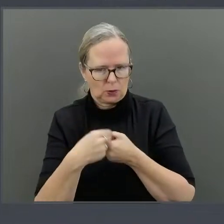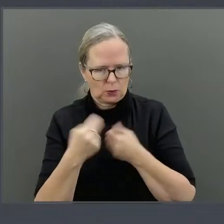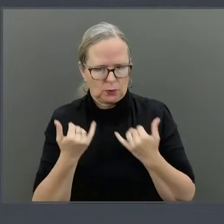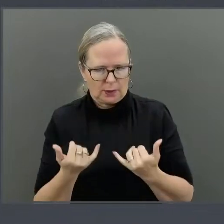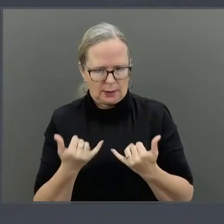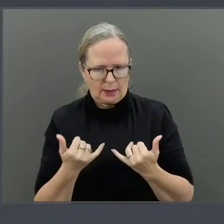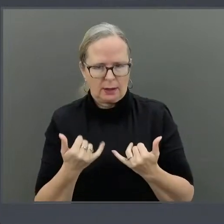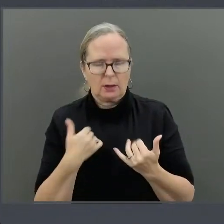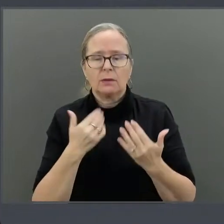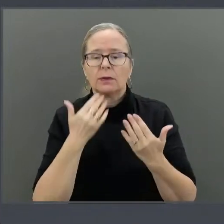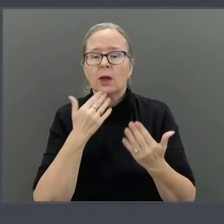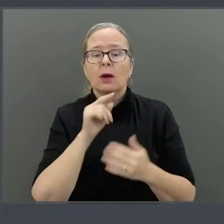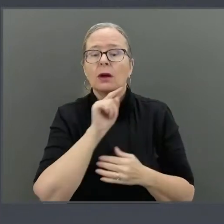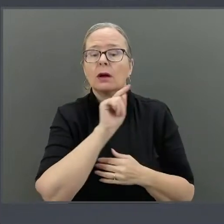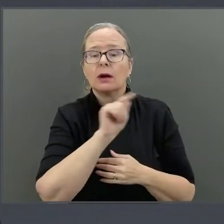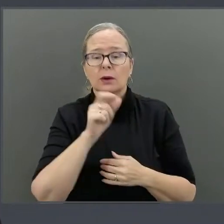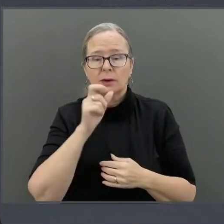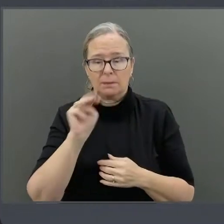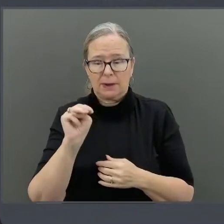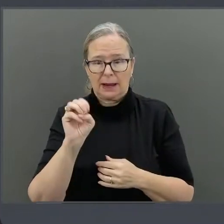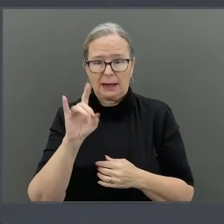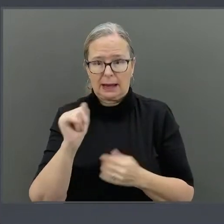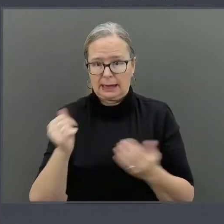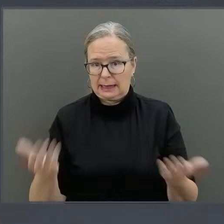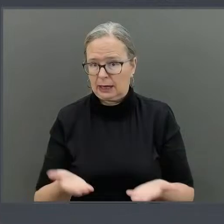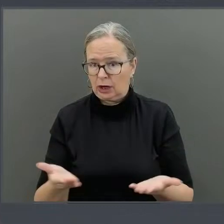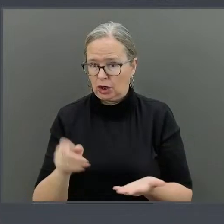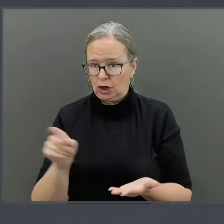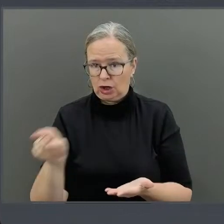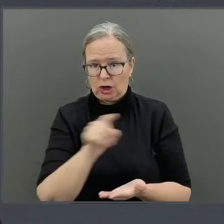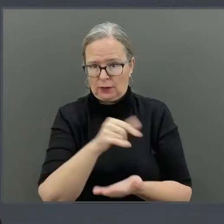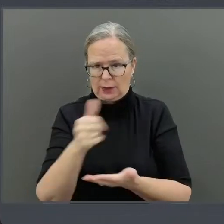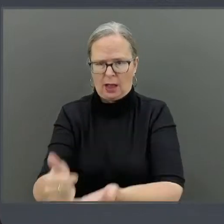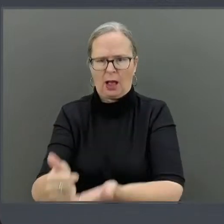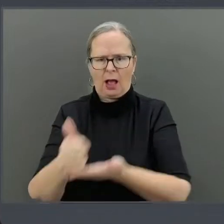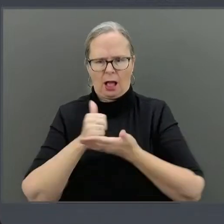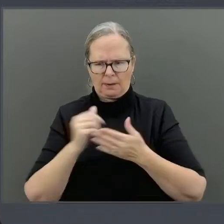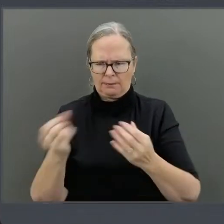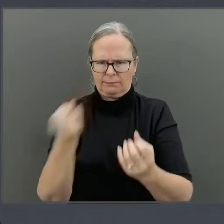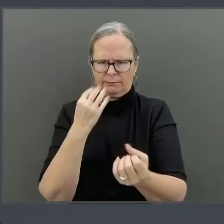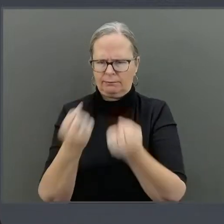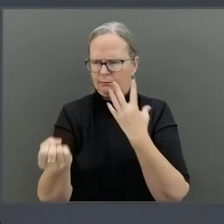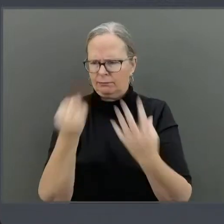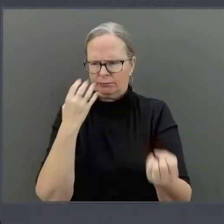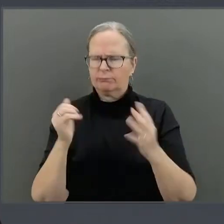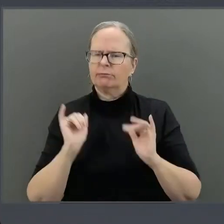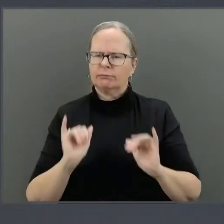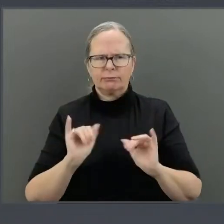as things continue to unfold in this situation the pipes from San Diego are in the process of